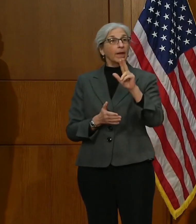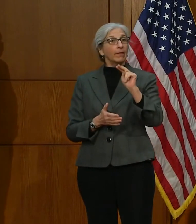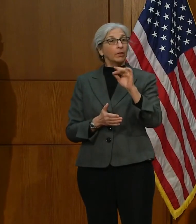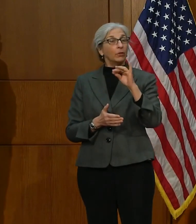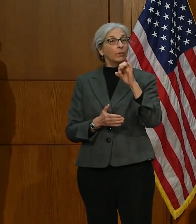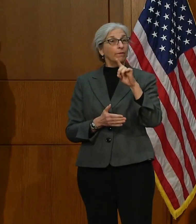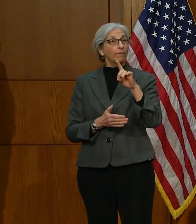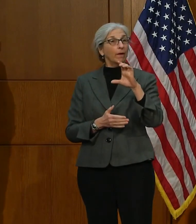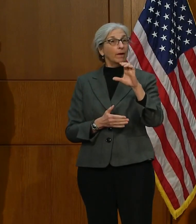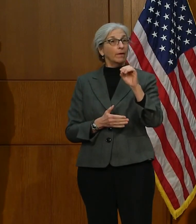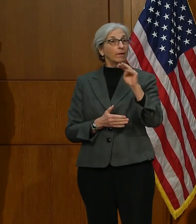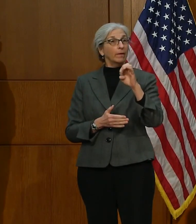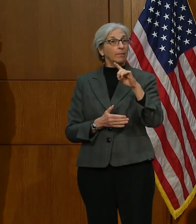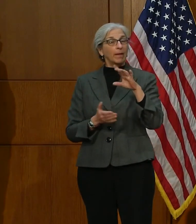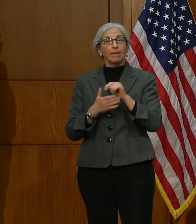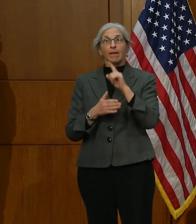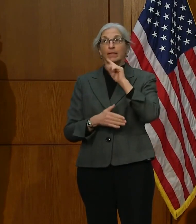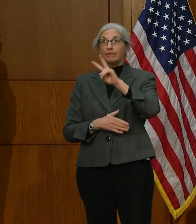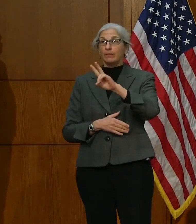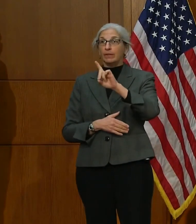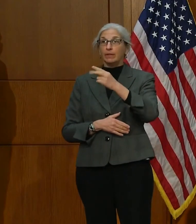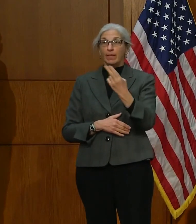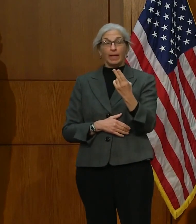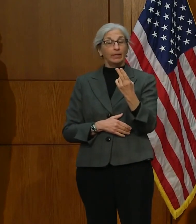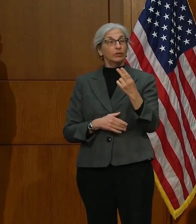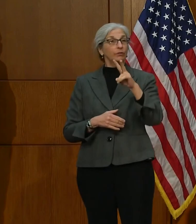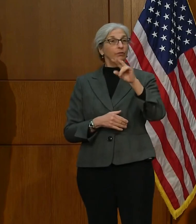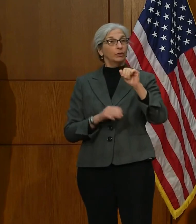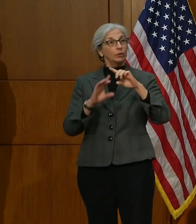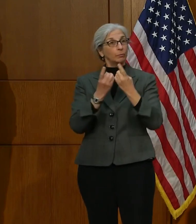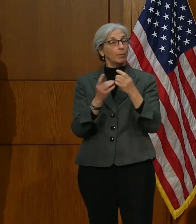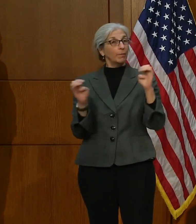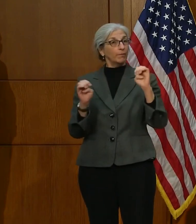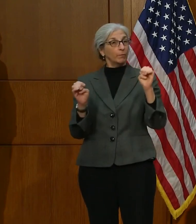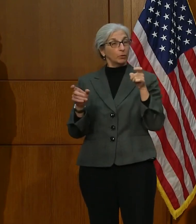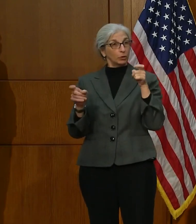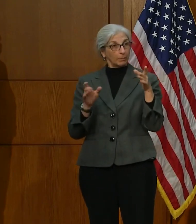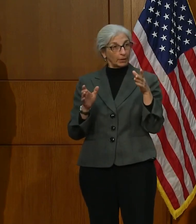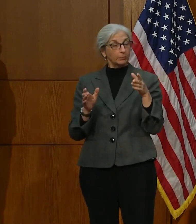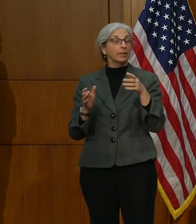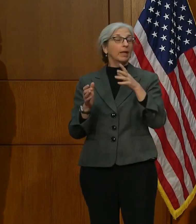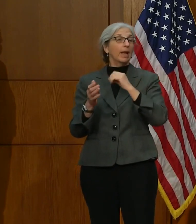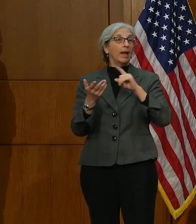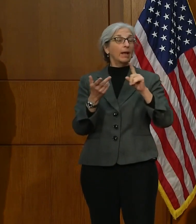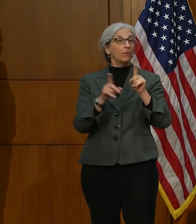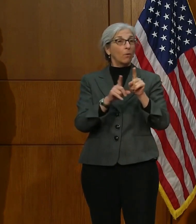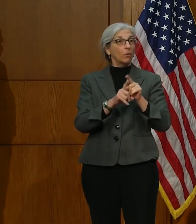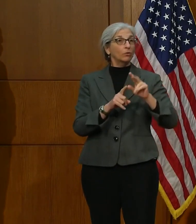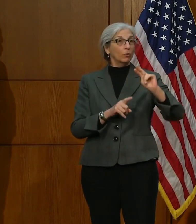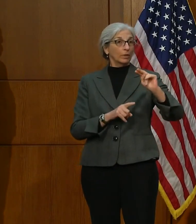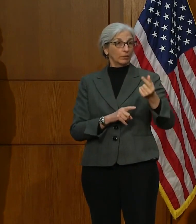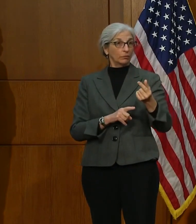GOVERNOR. WHAT I WILL ADD ONLY IS THAT THE UNIFIED COMMAND THAT'S VDH AGE. THE VIRGINIA DEPARTMENT OF EMERGENCY